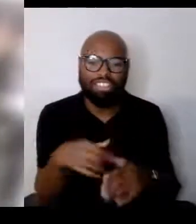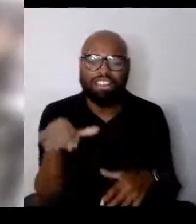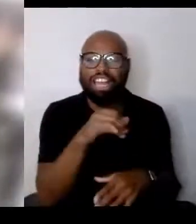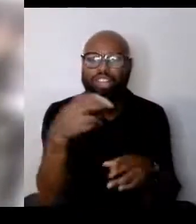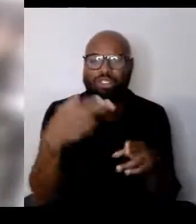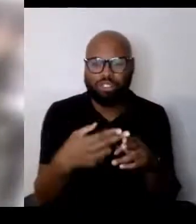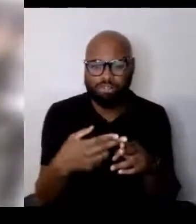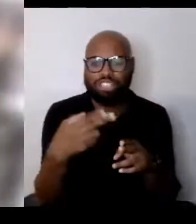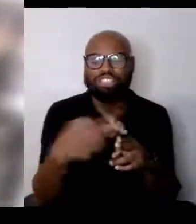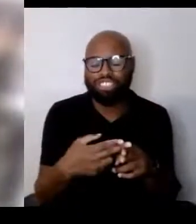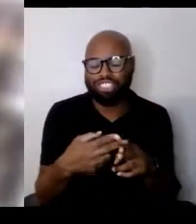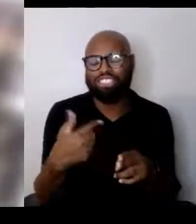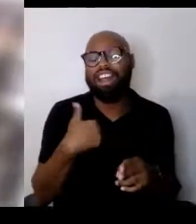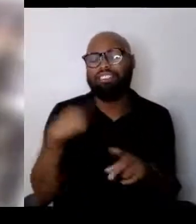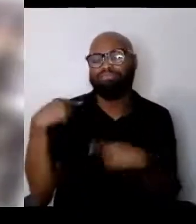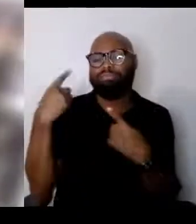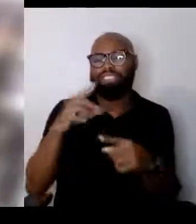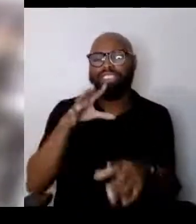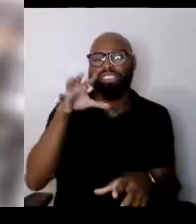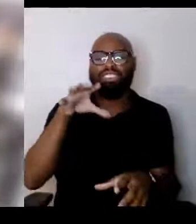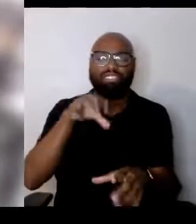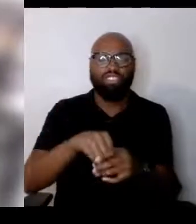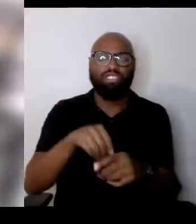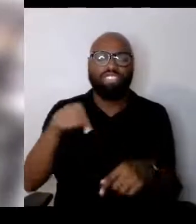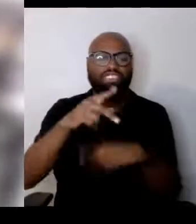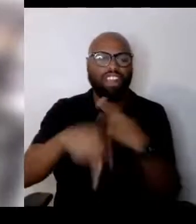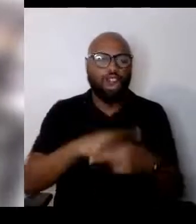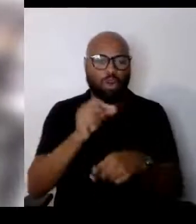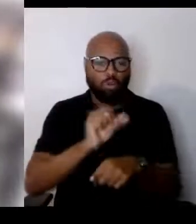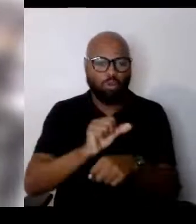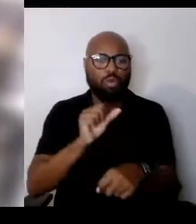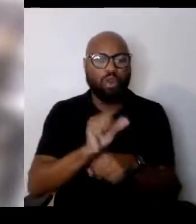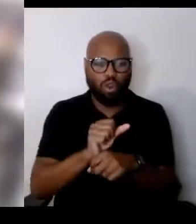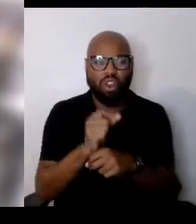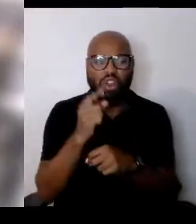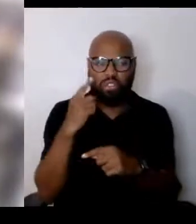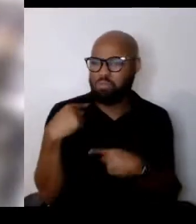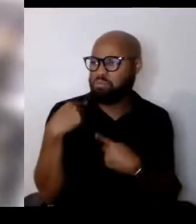in this kind of work for a little while now. And a little background about myself.